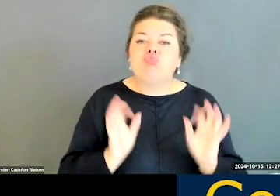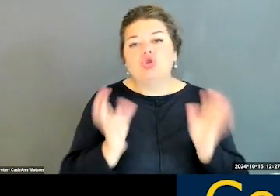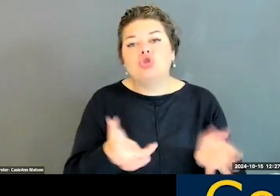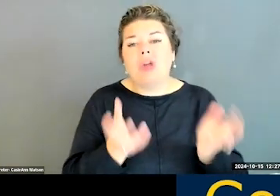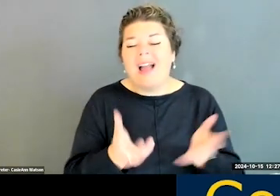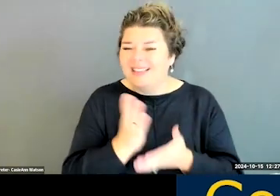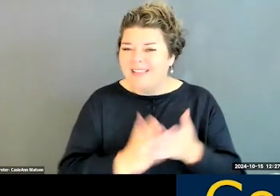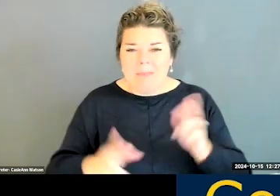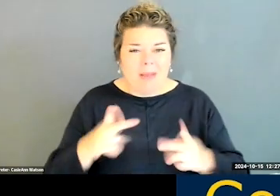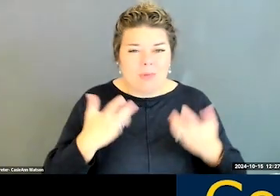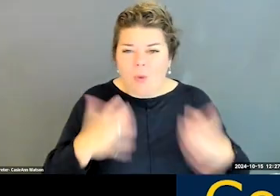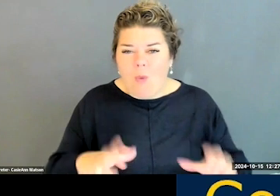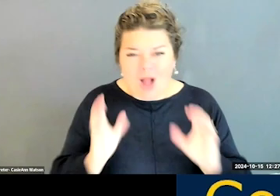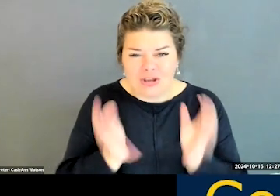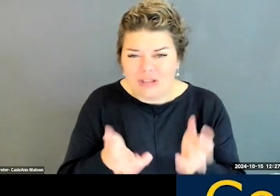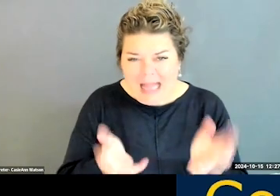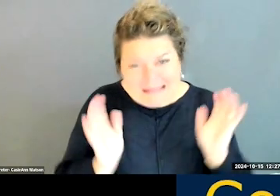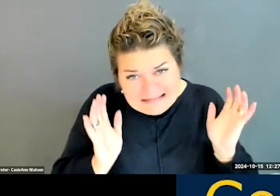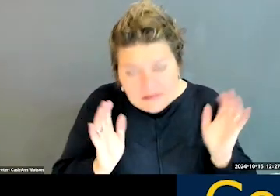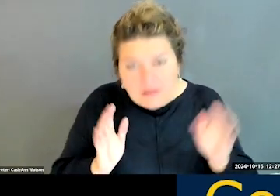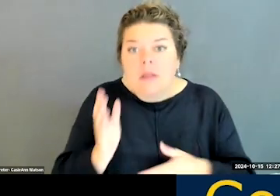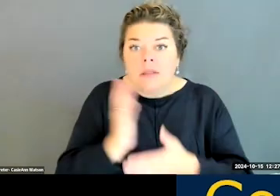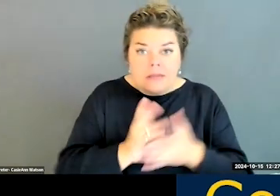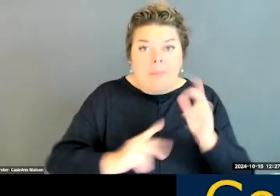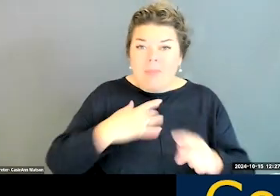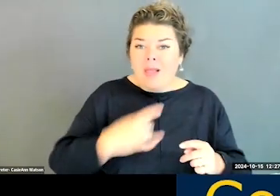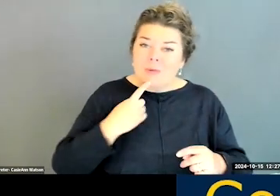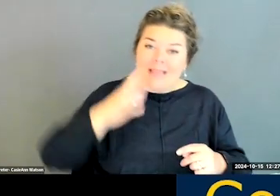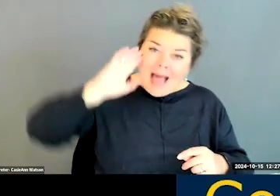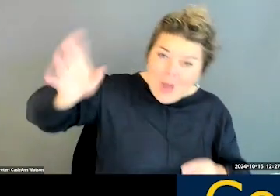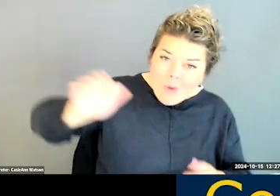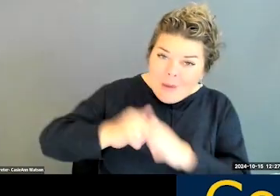Some people need to start their day with a, "Hello, how are you, good morning,"